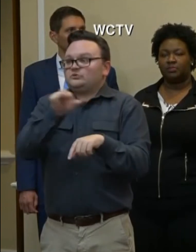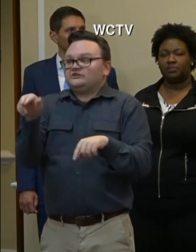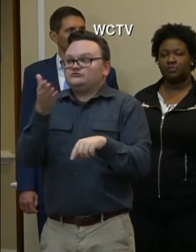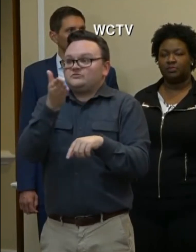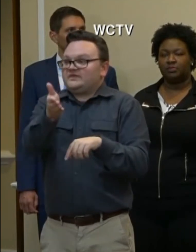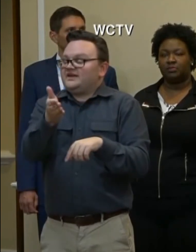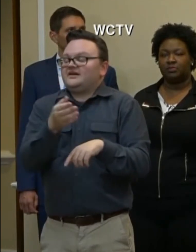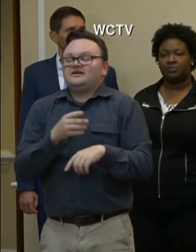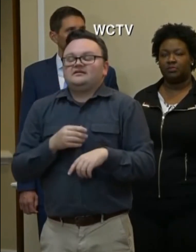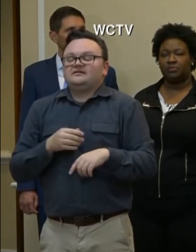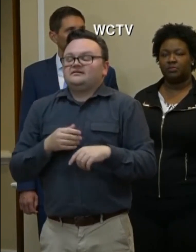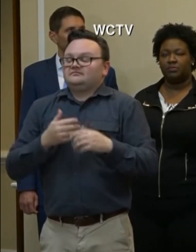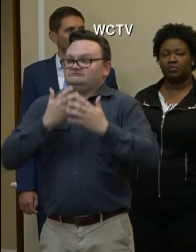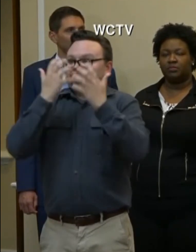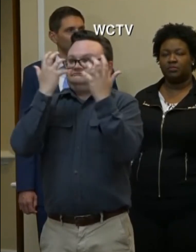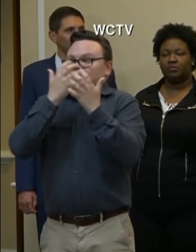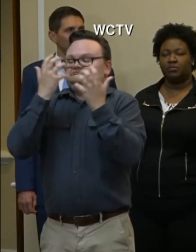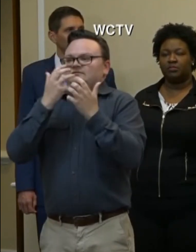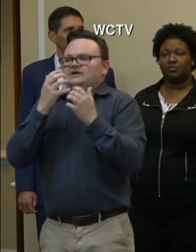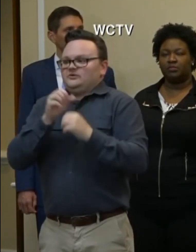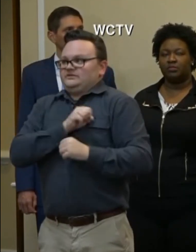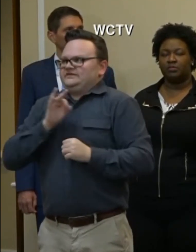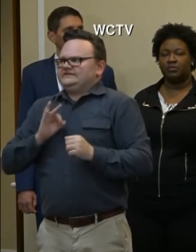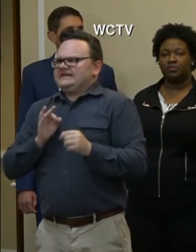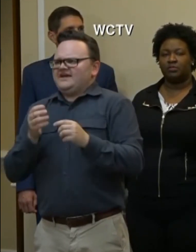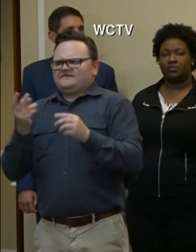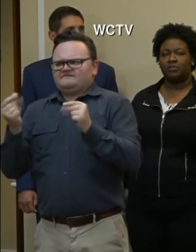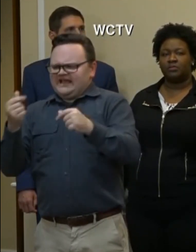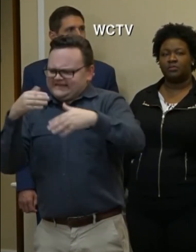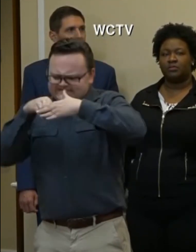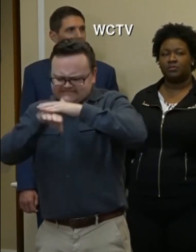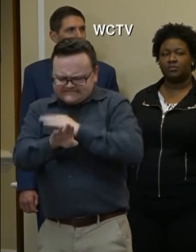much cleaning agents being apply I mean they're really working hard to keep